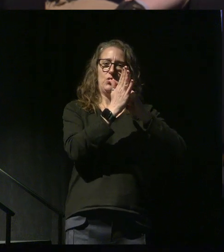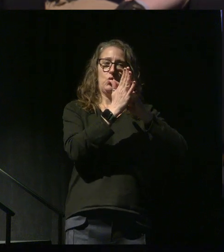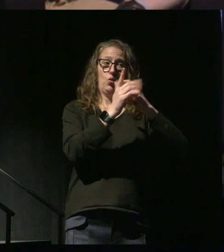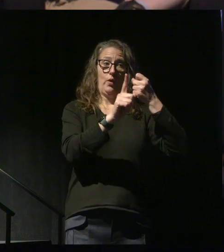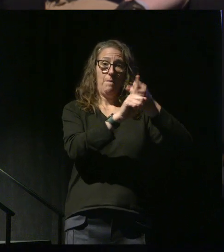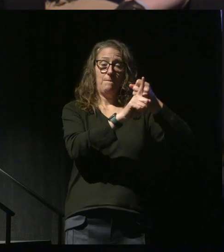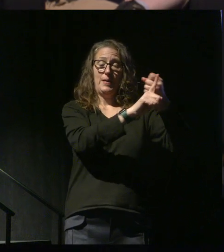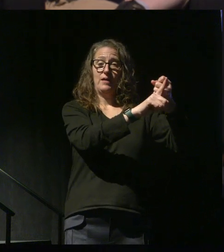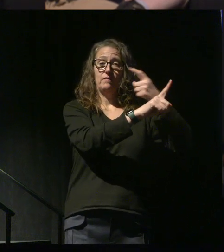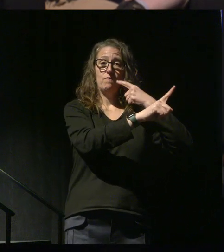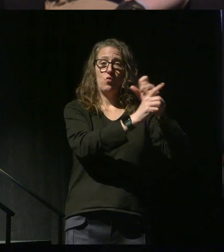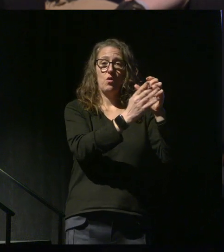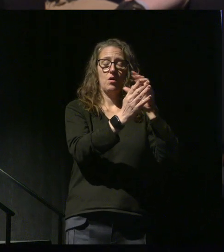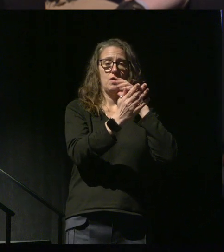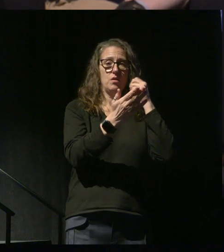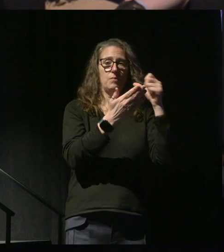Were people worried about the letter to JK Rowling?